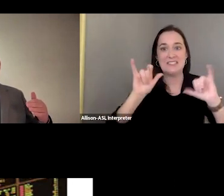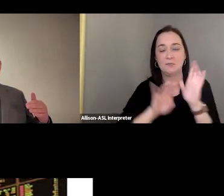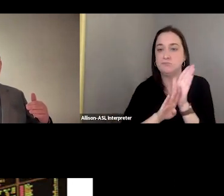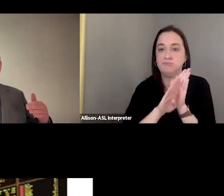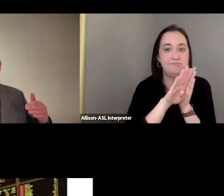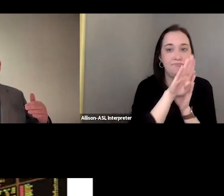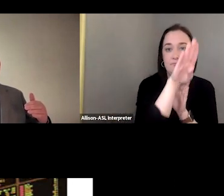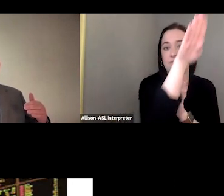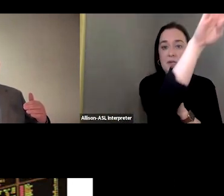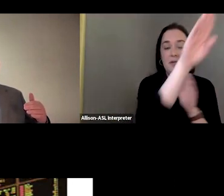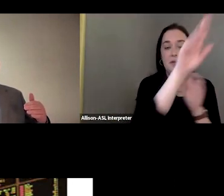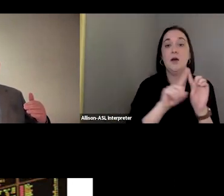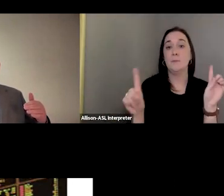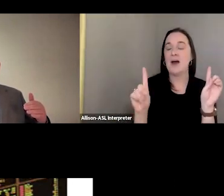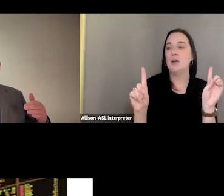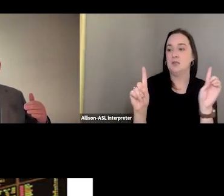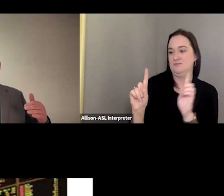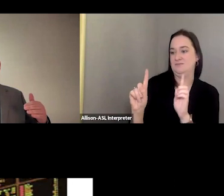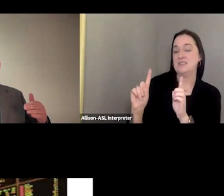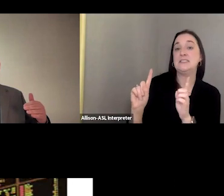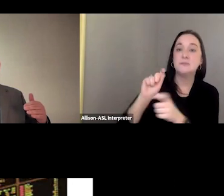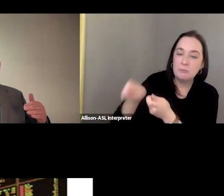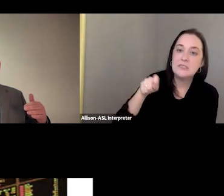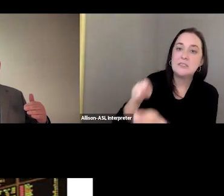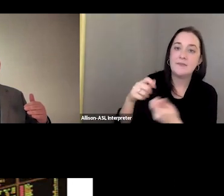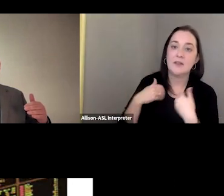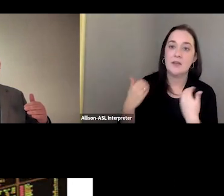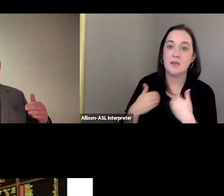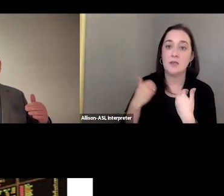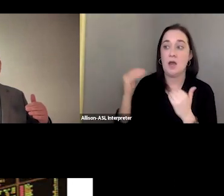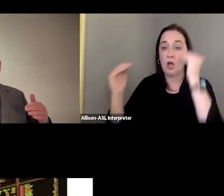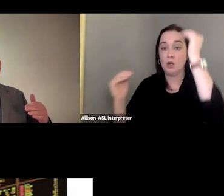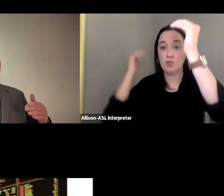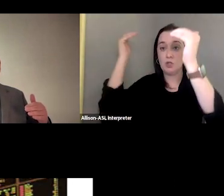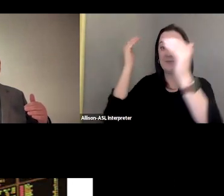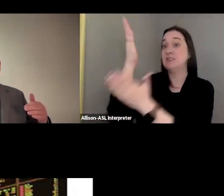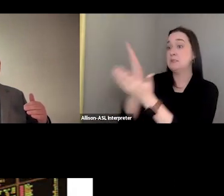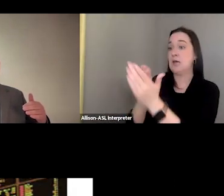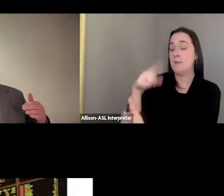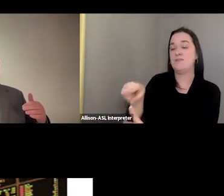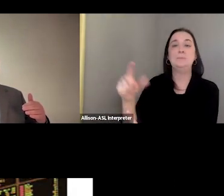What we know about young adults is that about a third of them say they have made some sort of sports bet in the last month,